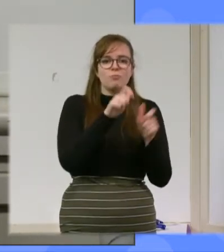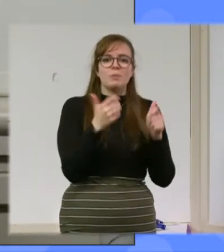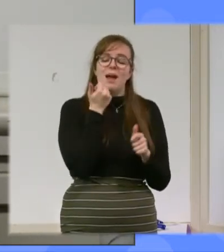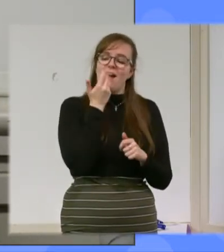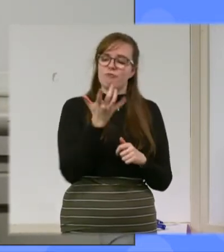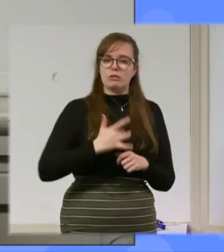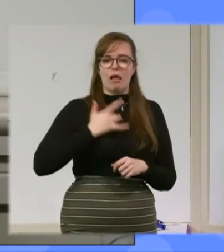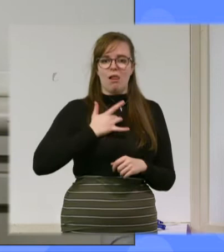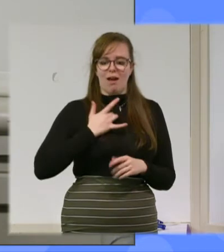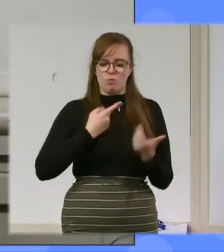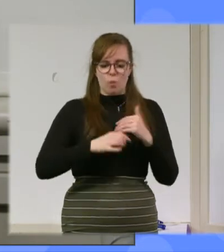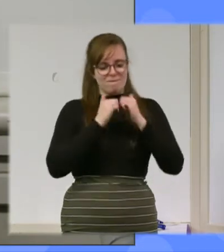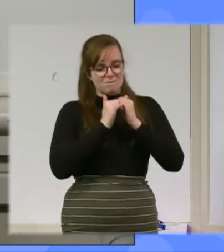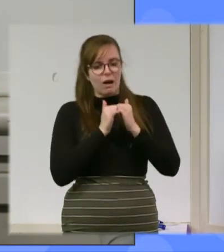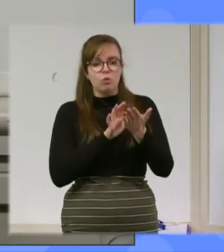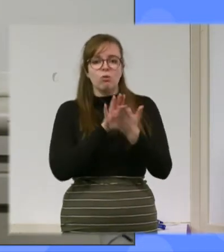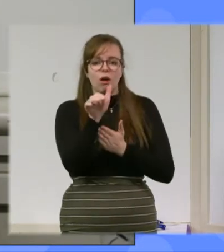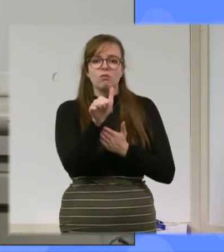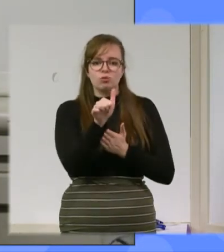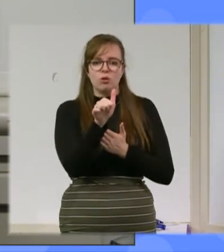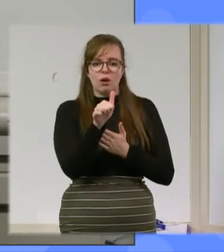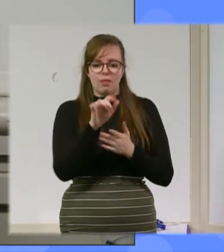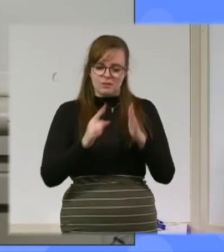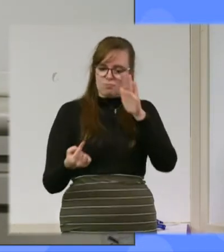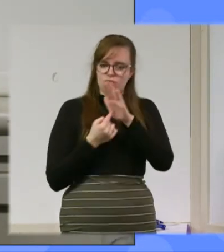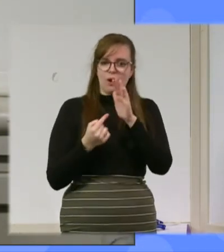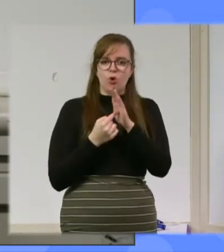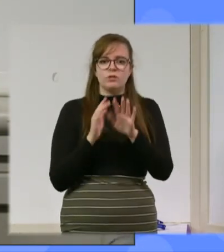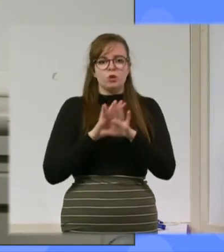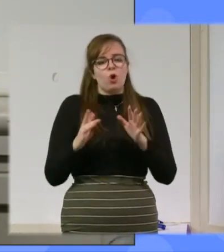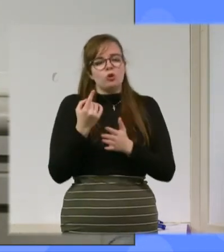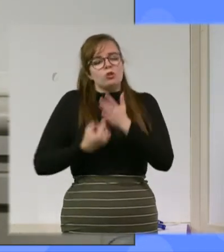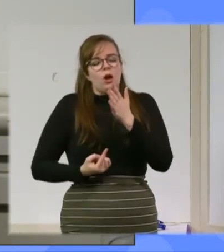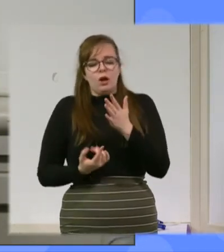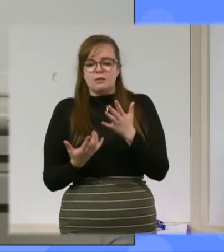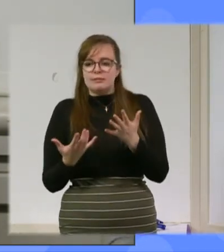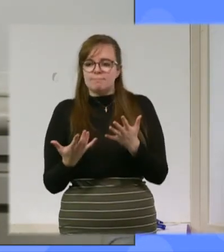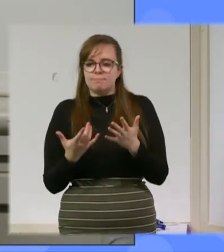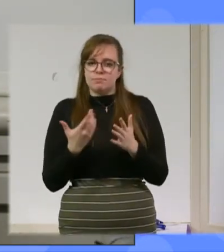that we we value that as a priority and not simply as an add-on and I want to